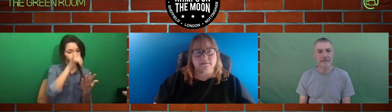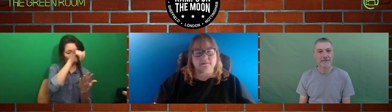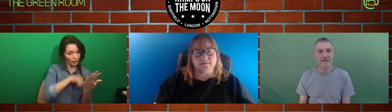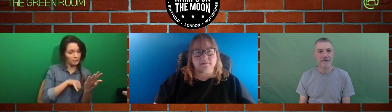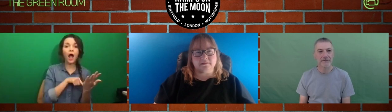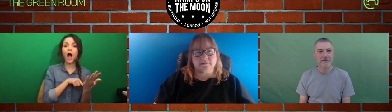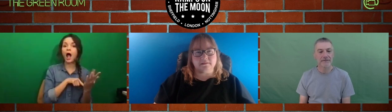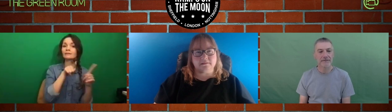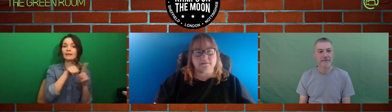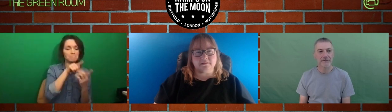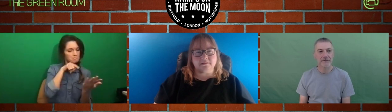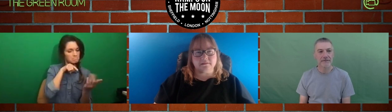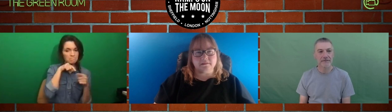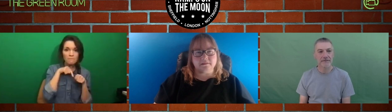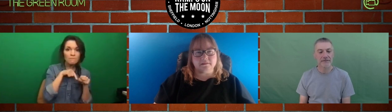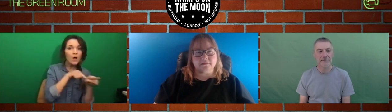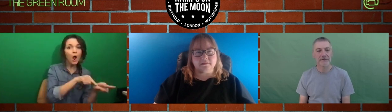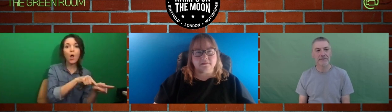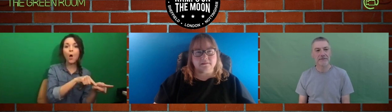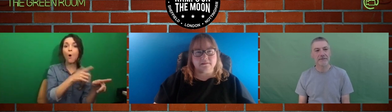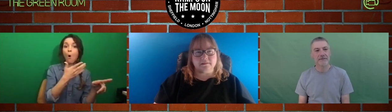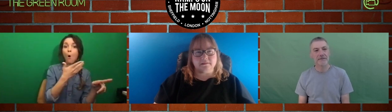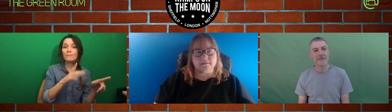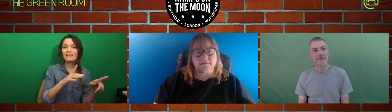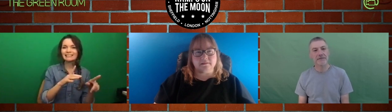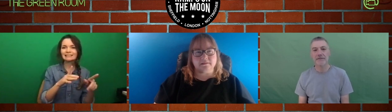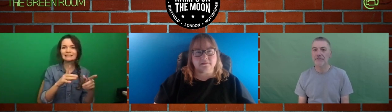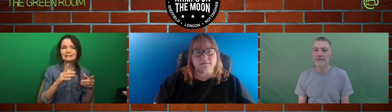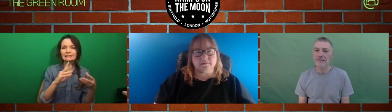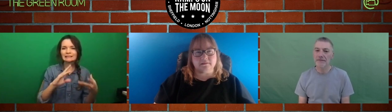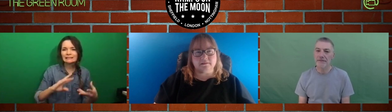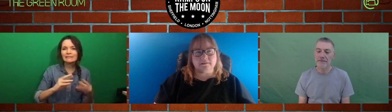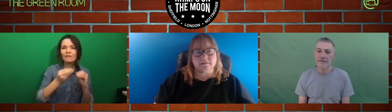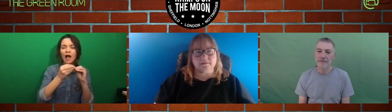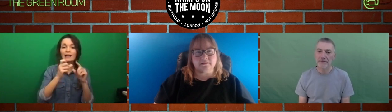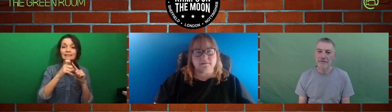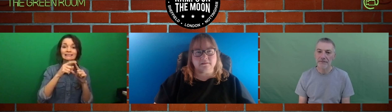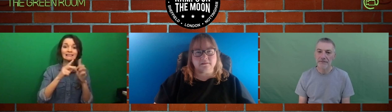or were they devised in a similar way to to Oliver?